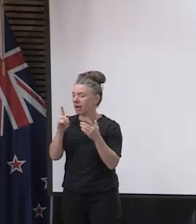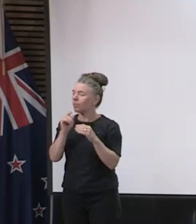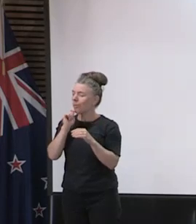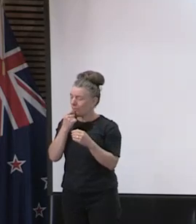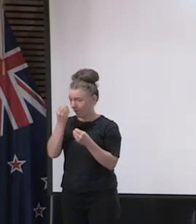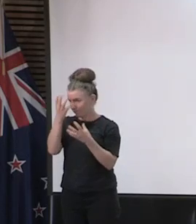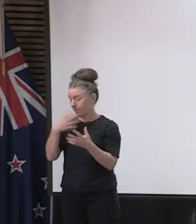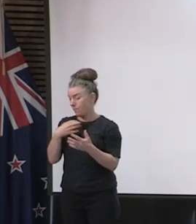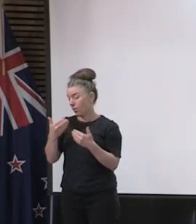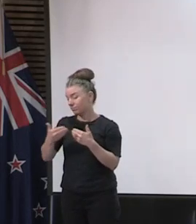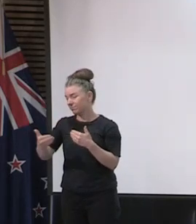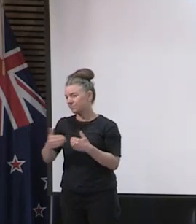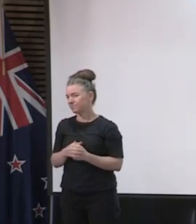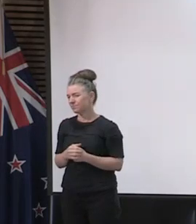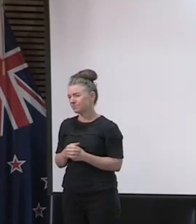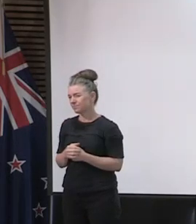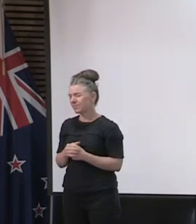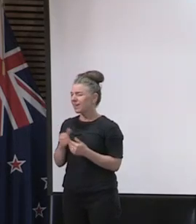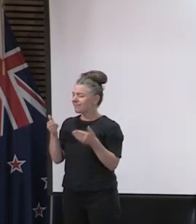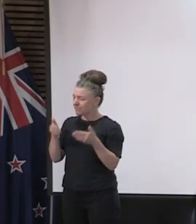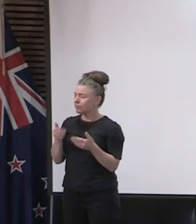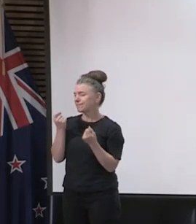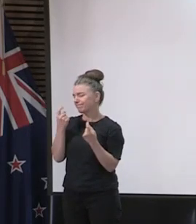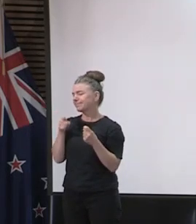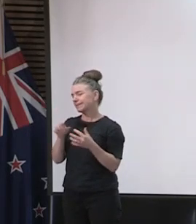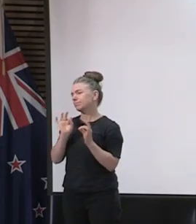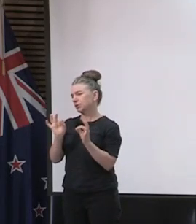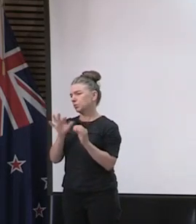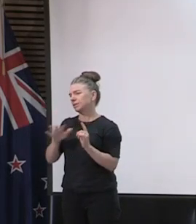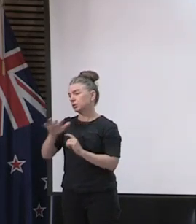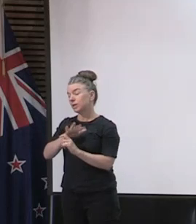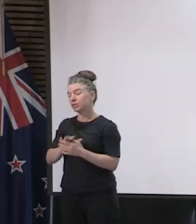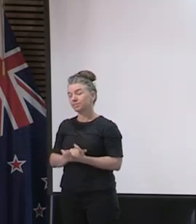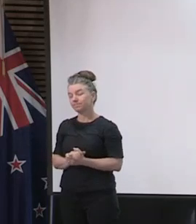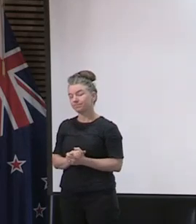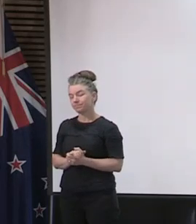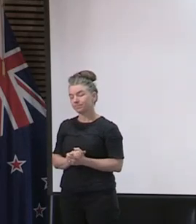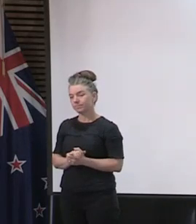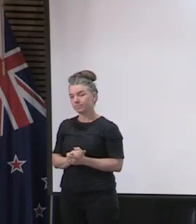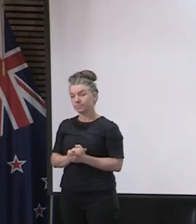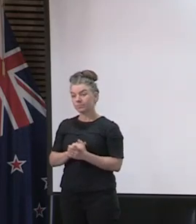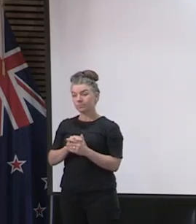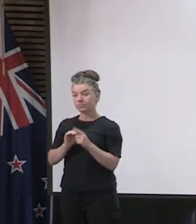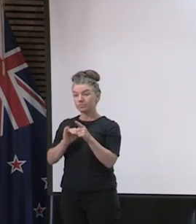concerns on both sides around health mitigations, but also